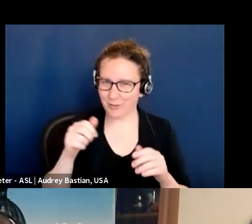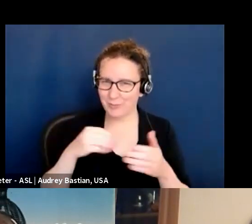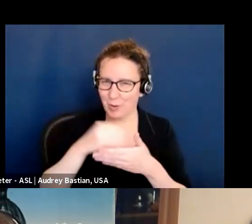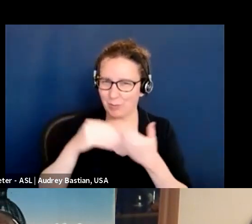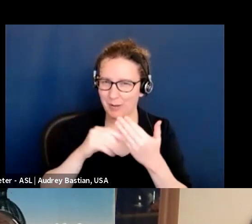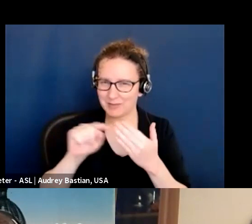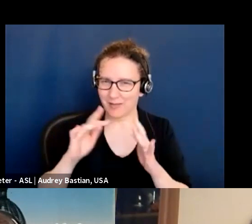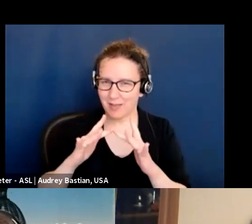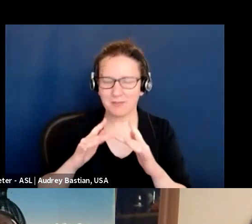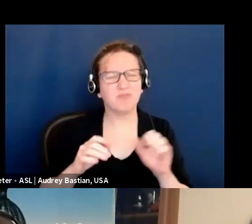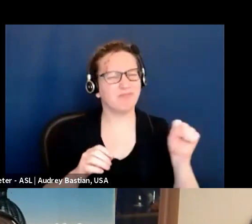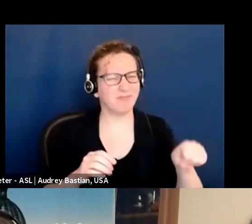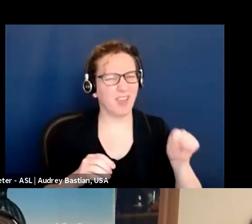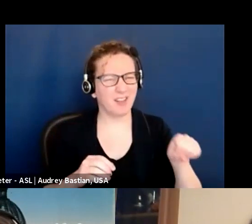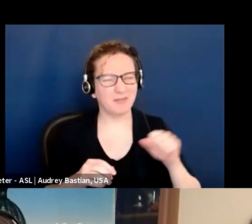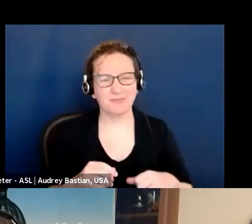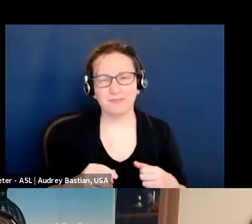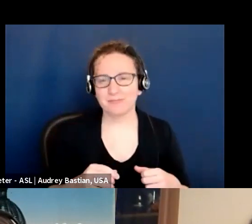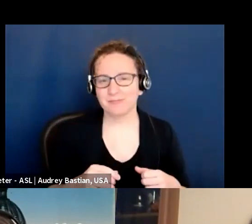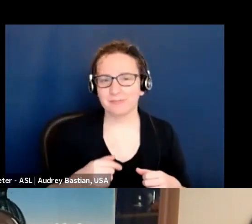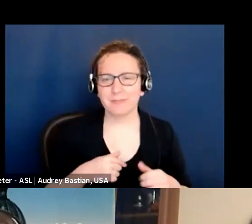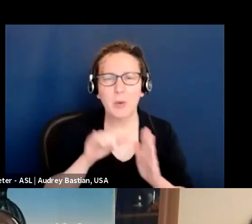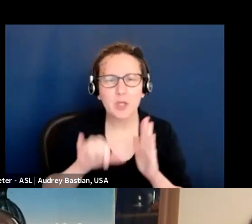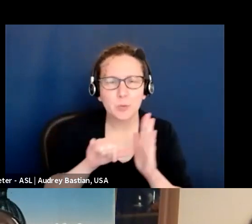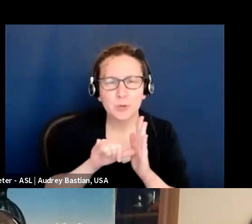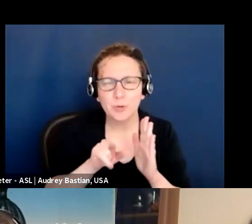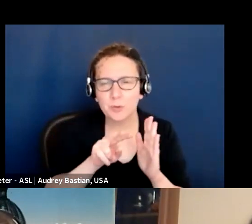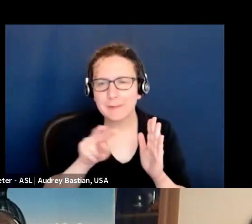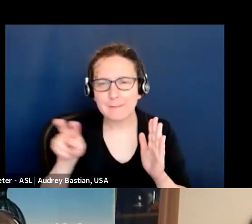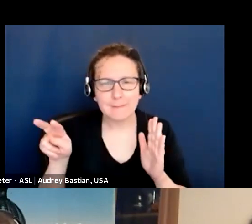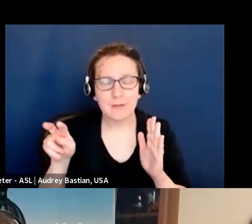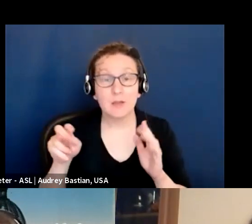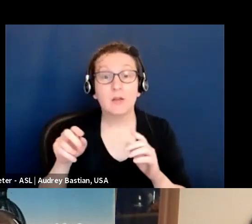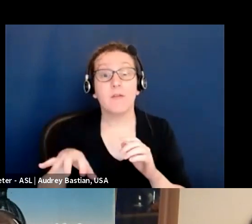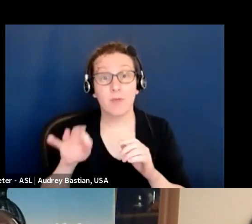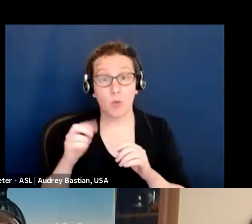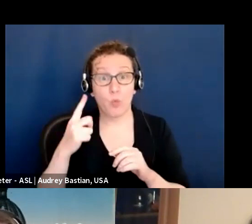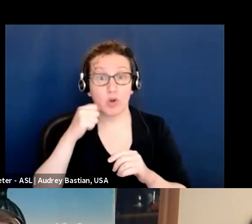Yeah. And then I was on YouTube. And then I found this one girl talking about her